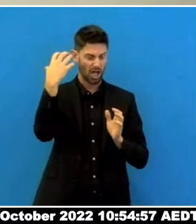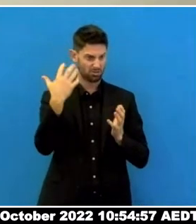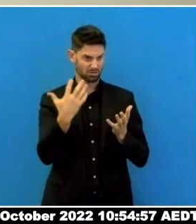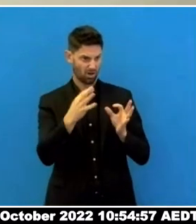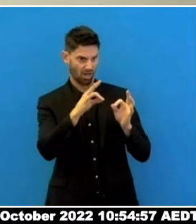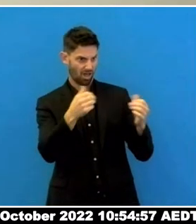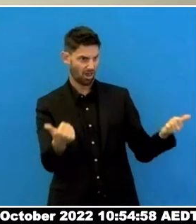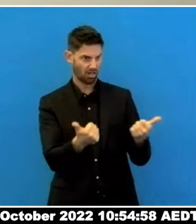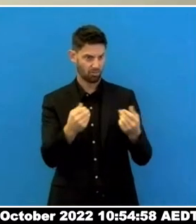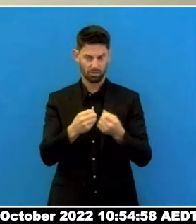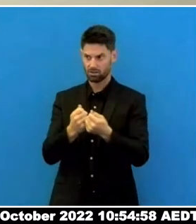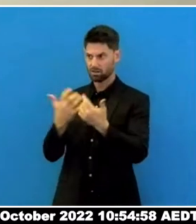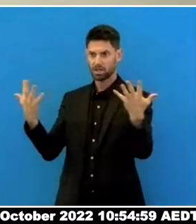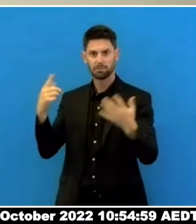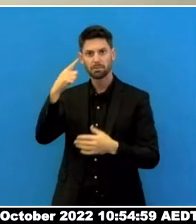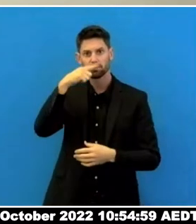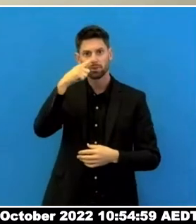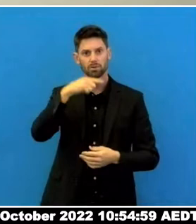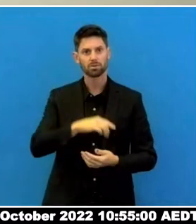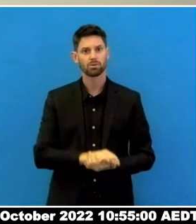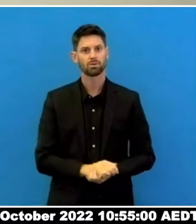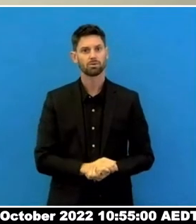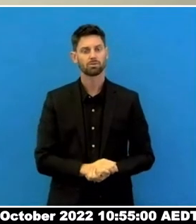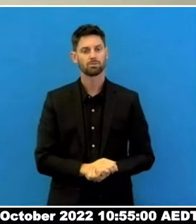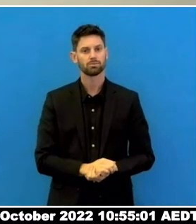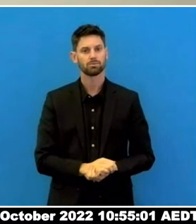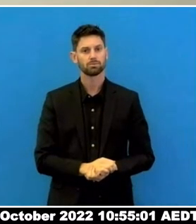It was hard to access clean drinking water, and often